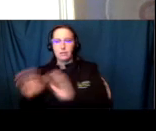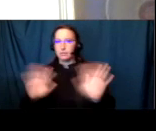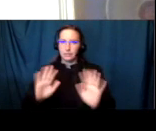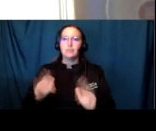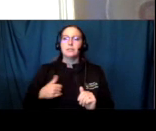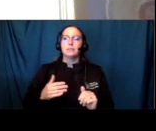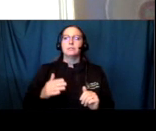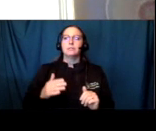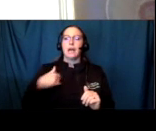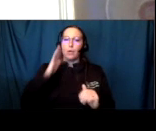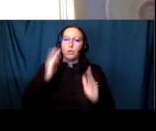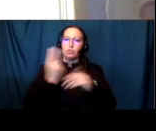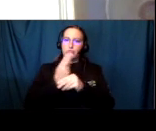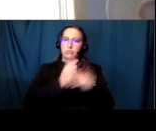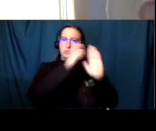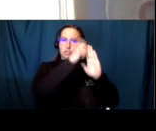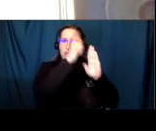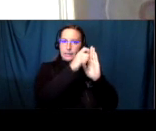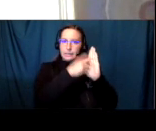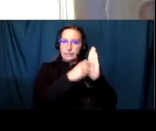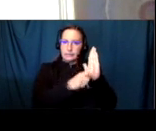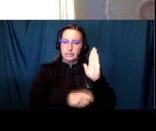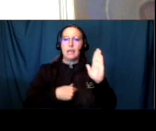what kinds of language concepts, what kind of cognitive concepts